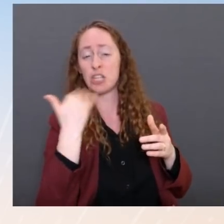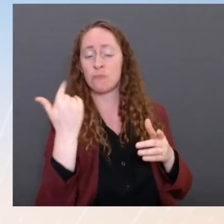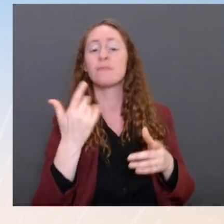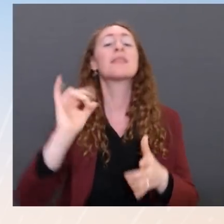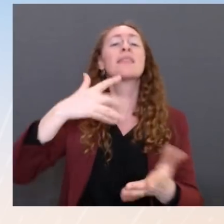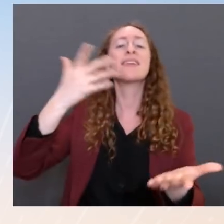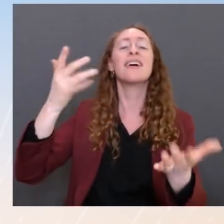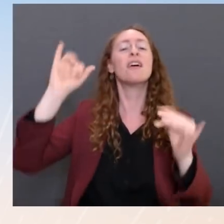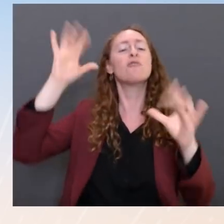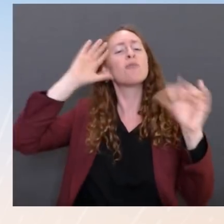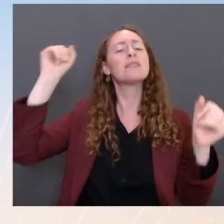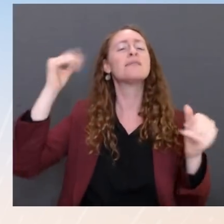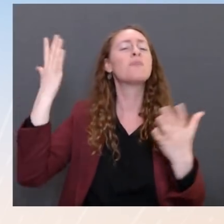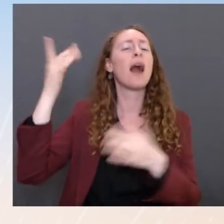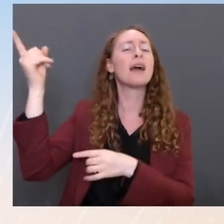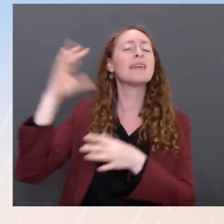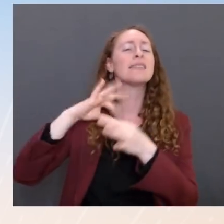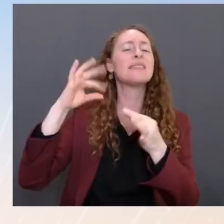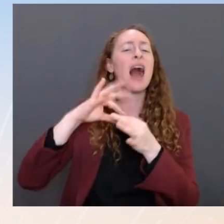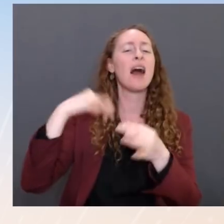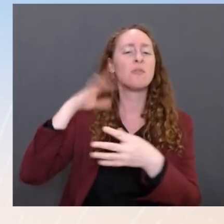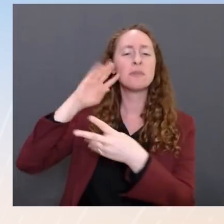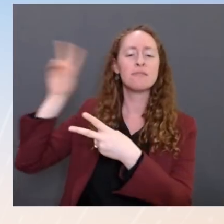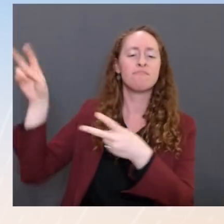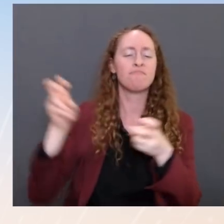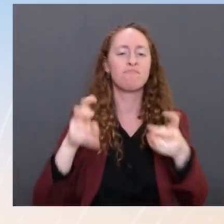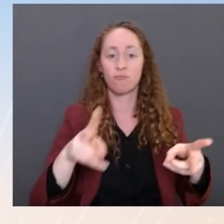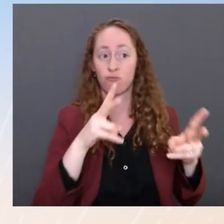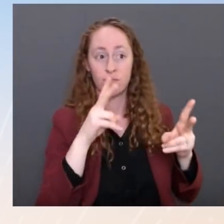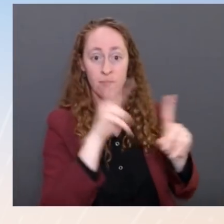"As it relates to Russia, you caused this. Look at the mirror."